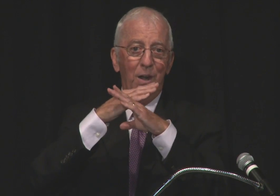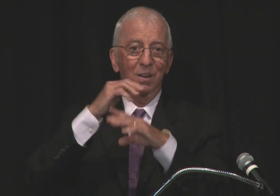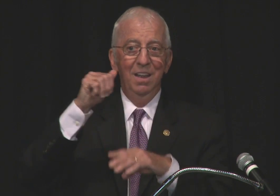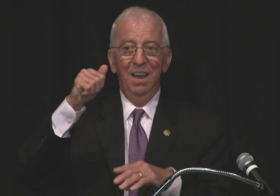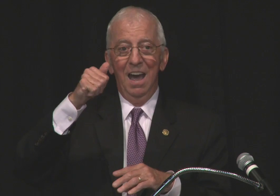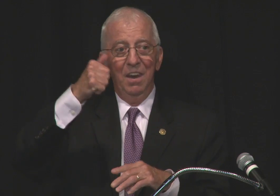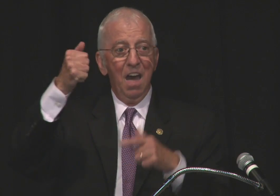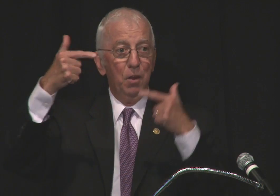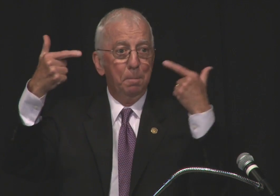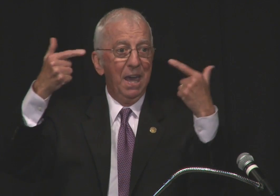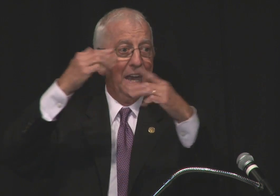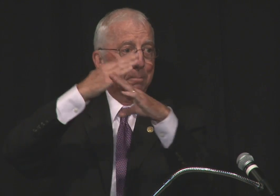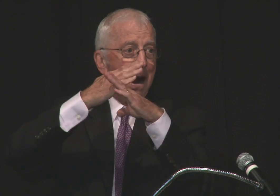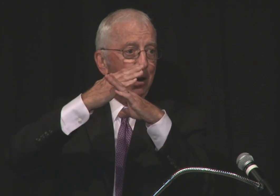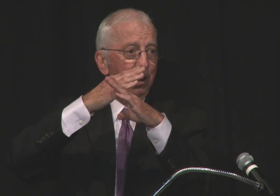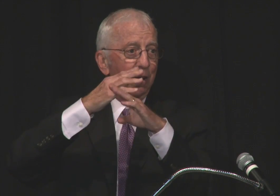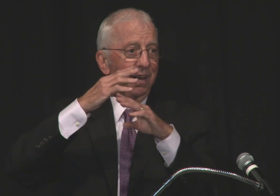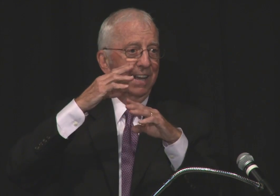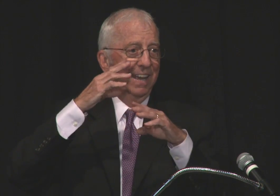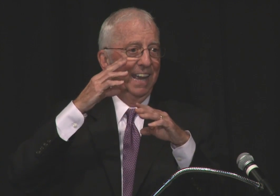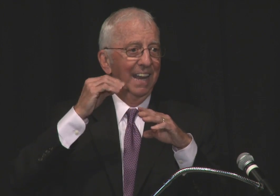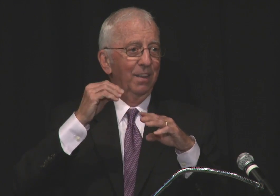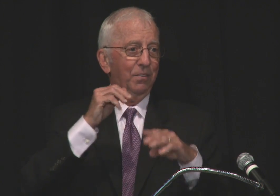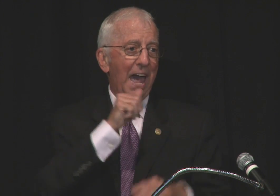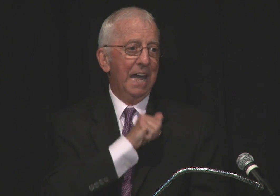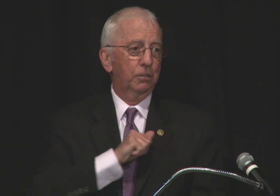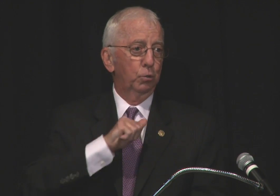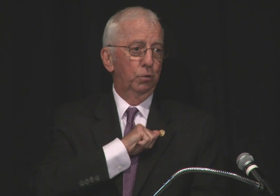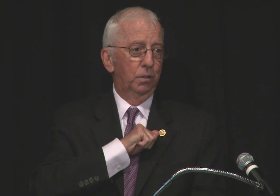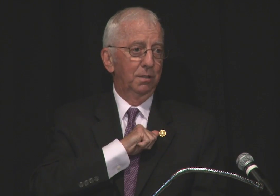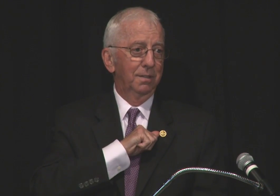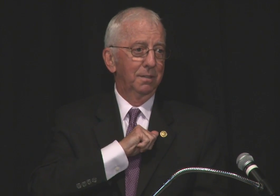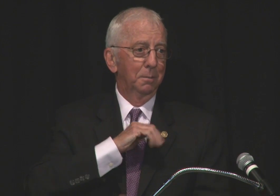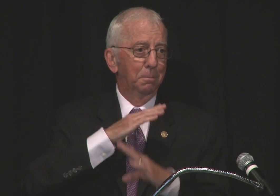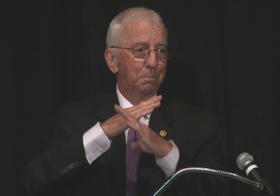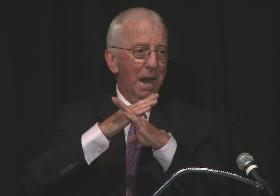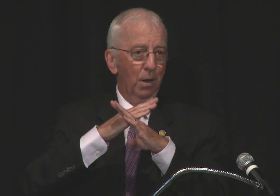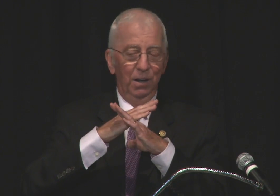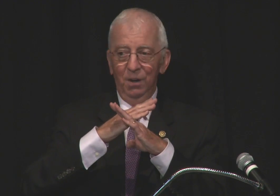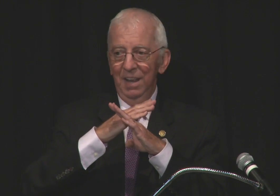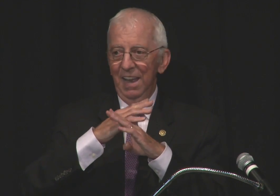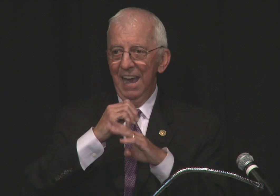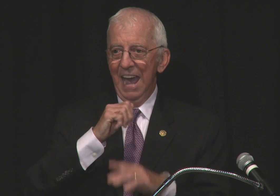Another big barrier is attitudinal barrier.